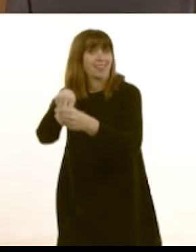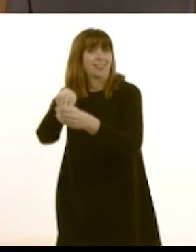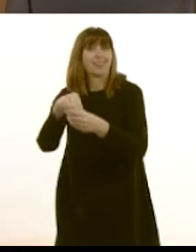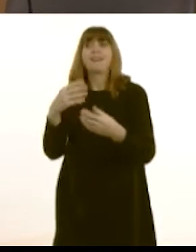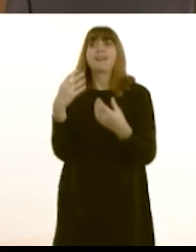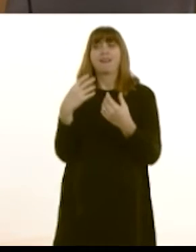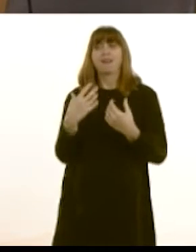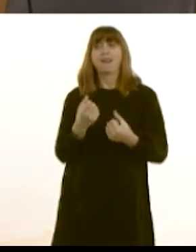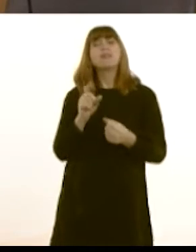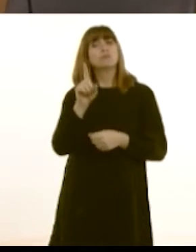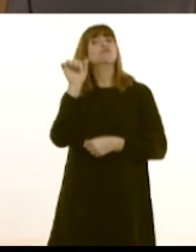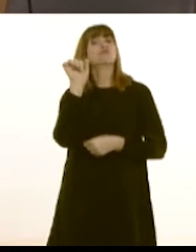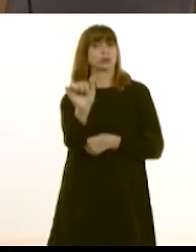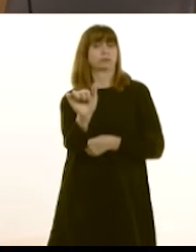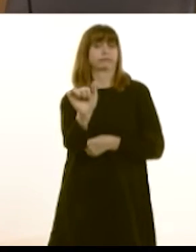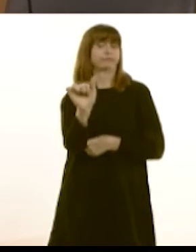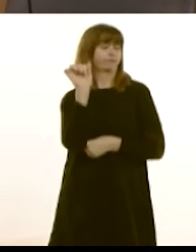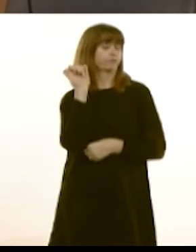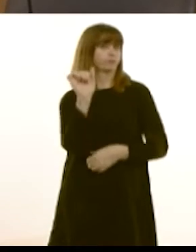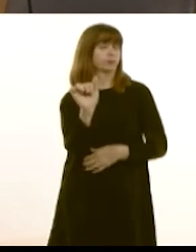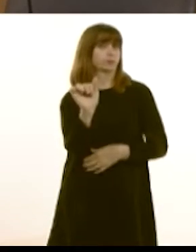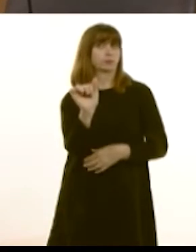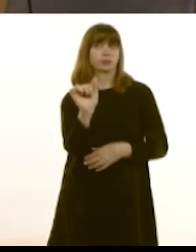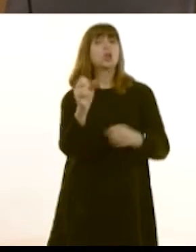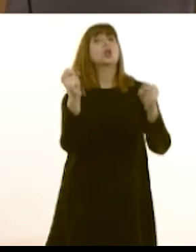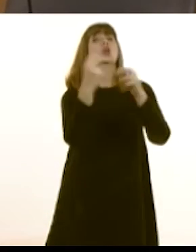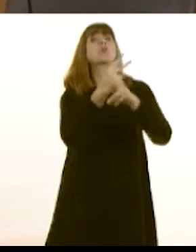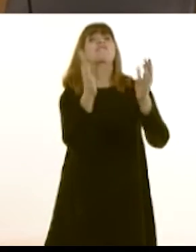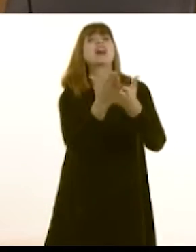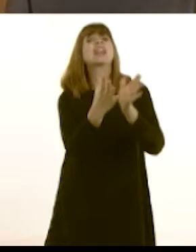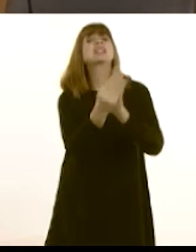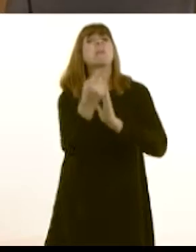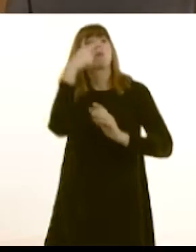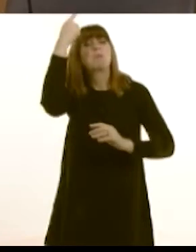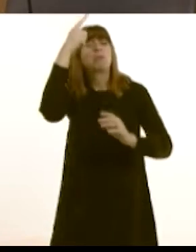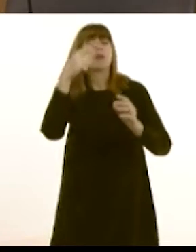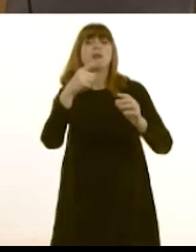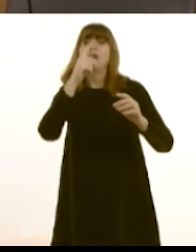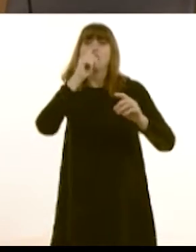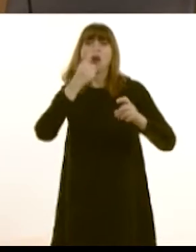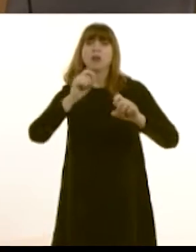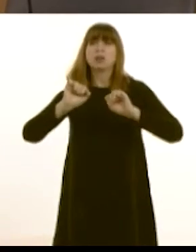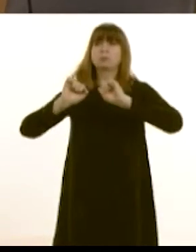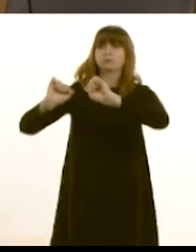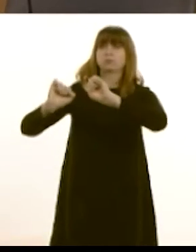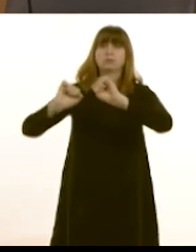But heís right to sayóand I use the Conwy valley as an exampleóthat you cannot simply guard against flooding by building a wall.